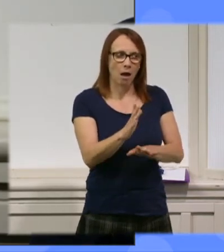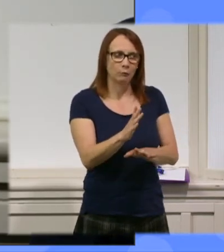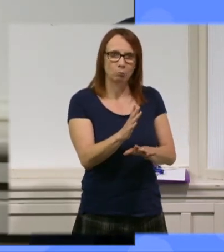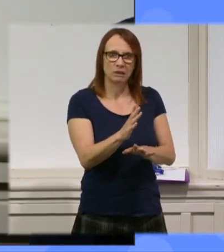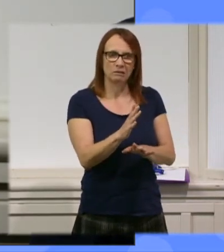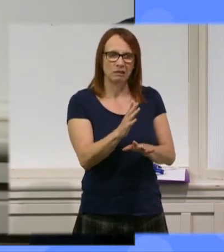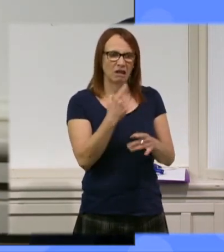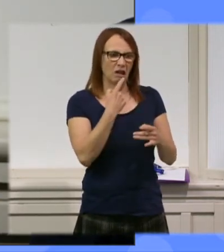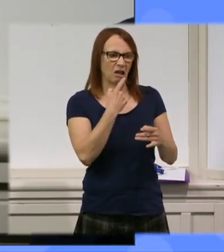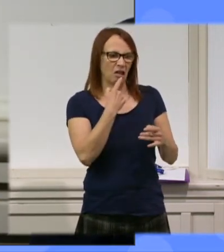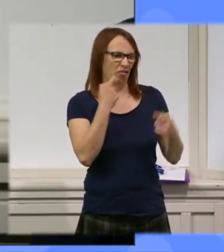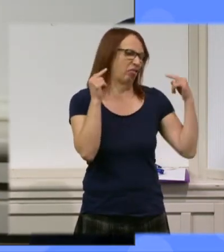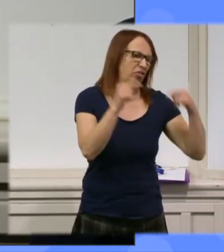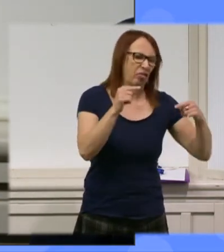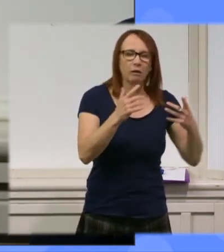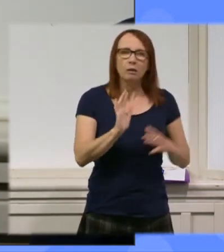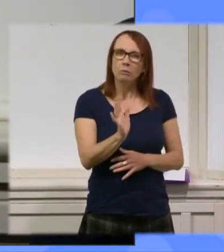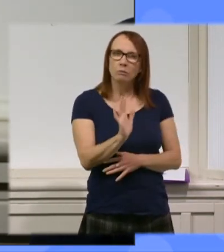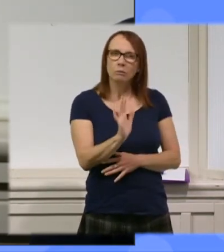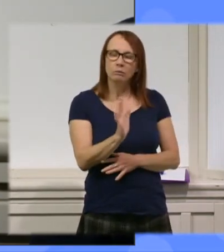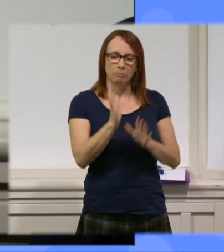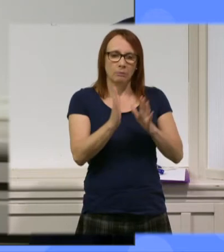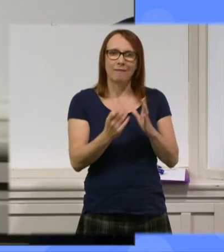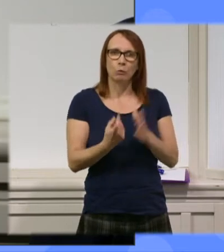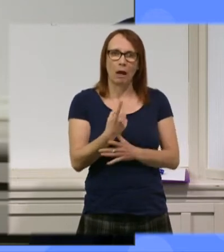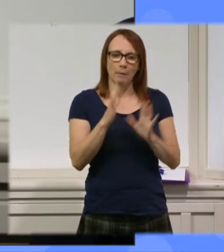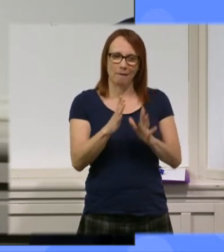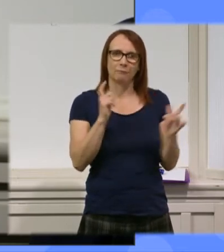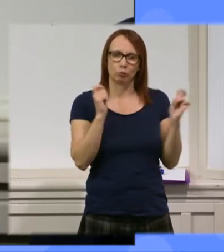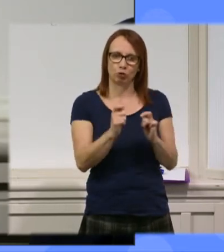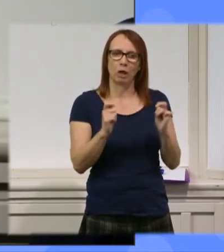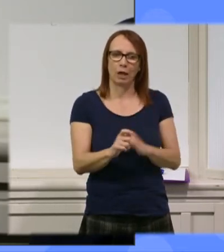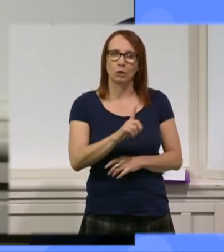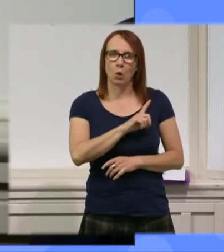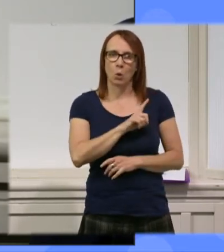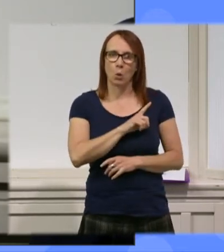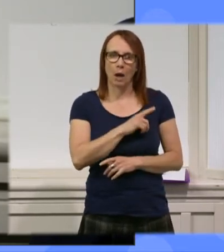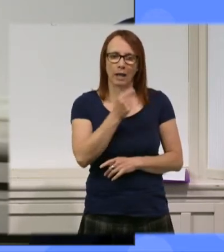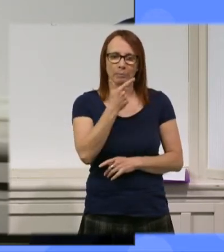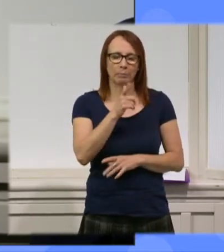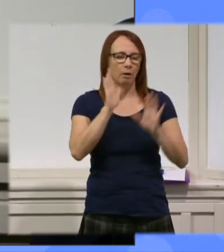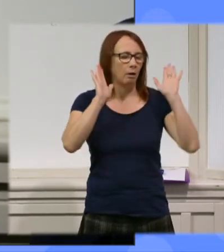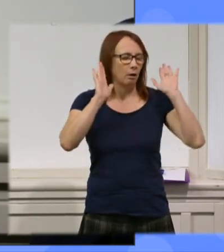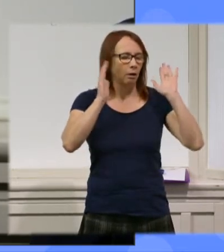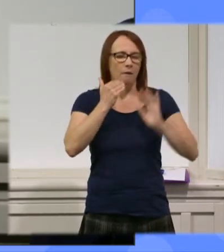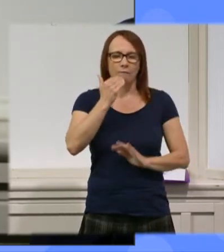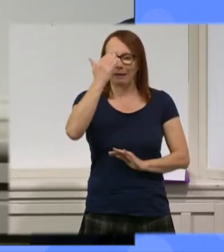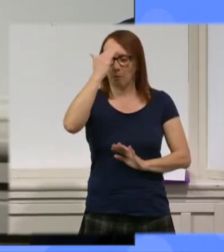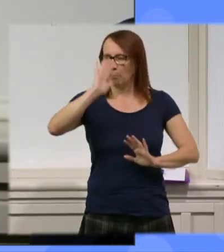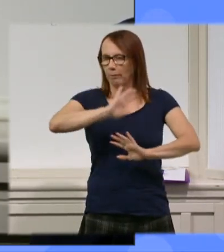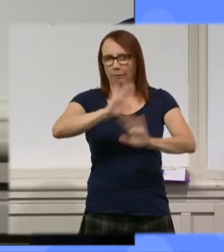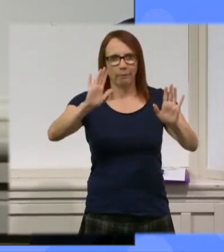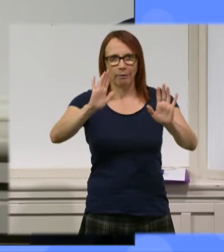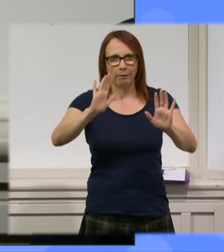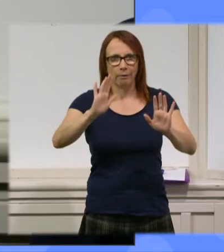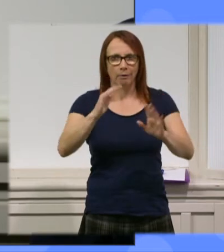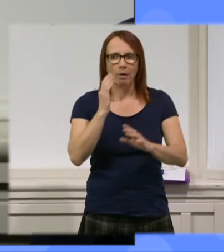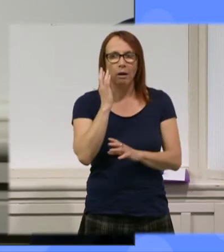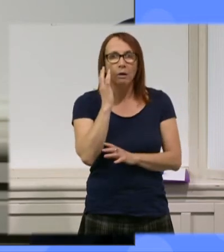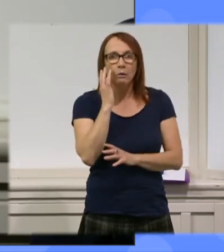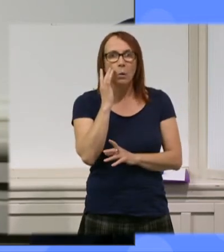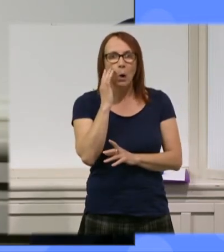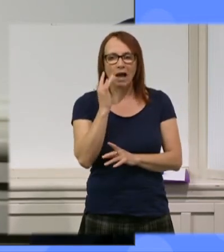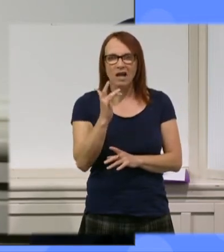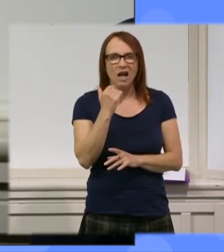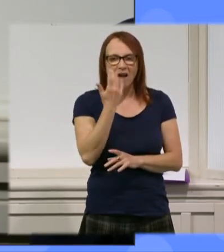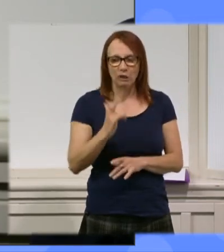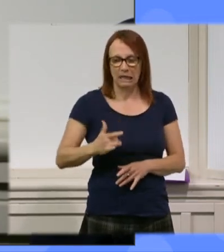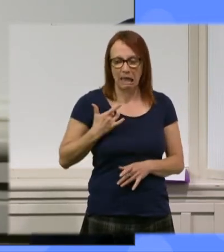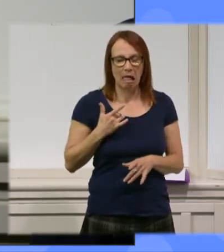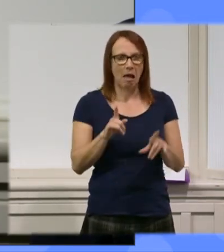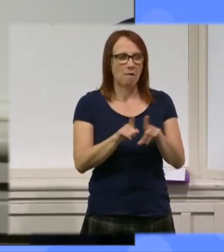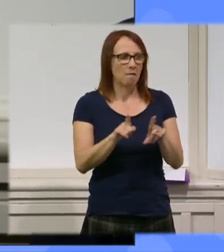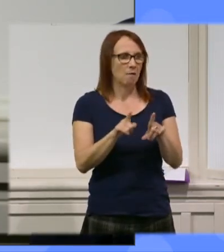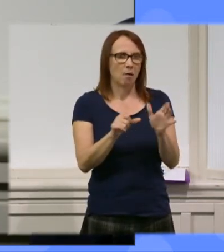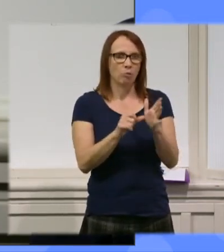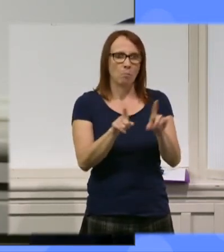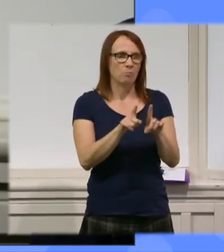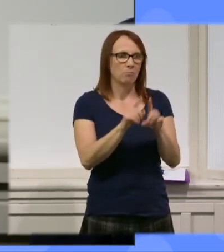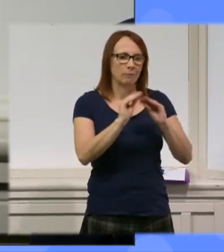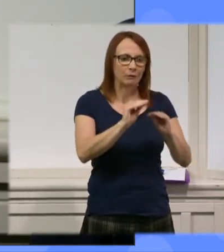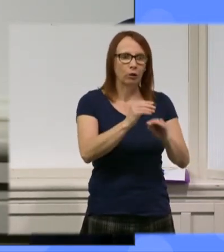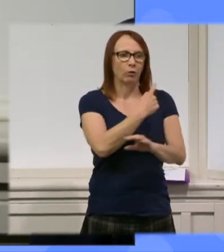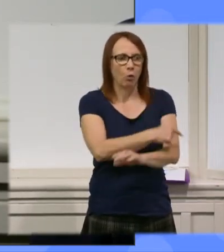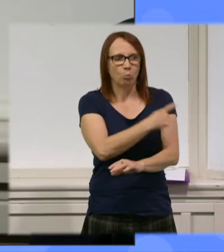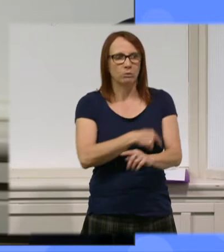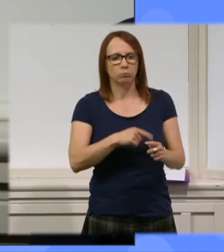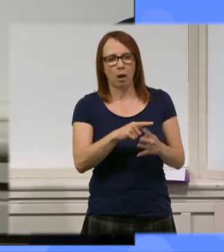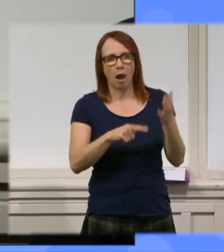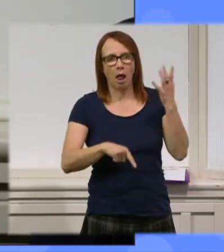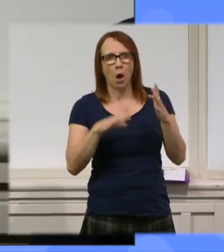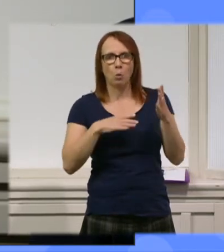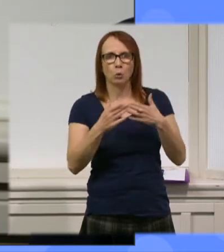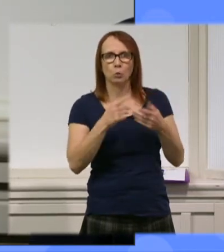wrong but it does have to happen etc etc you know they see those happening in